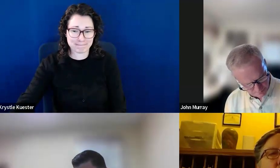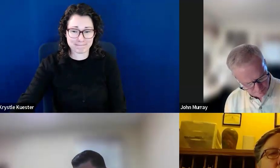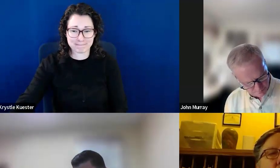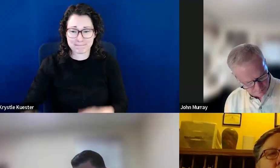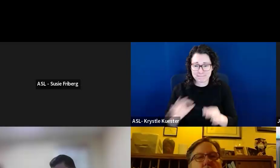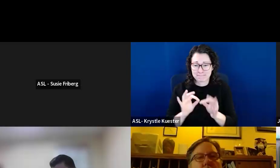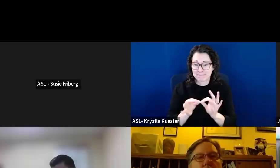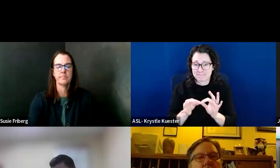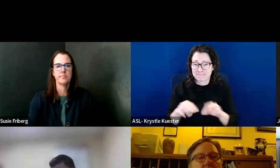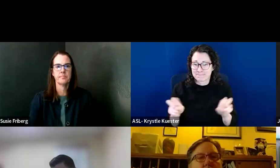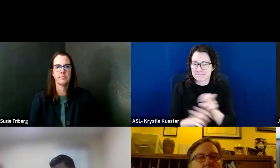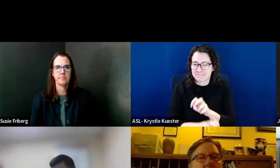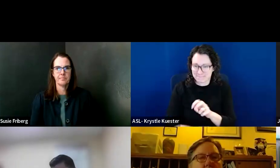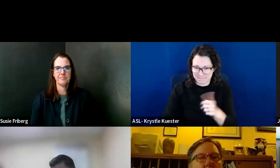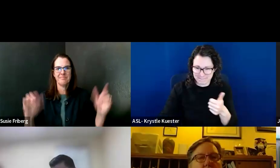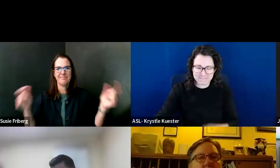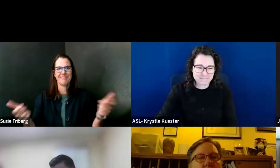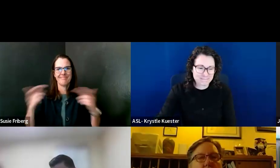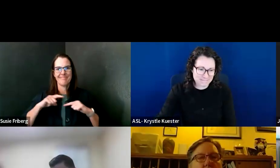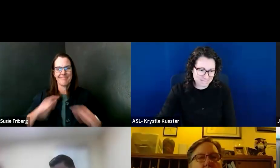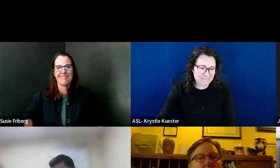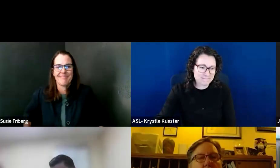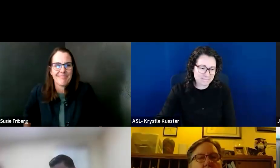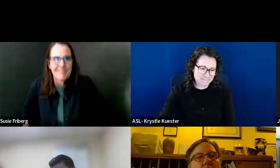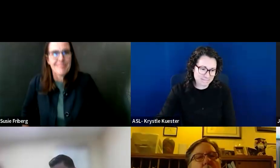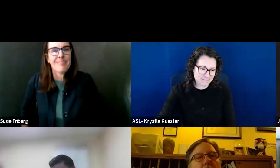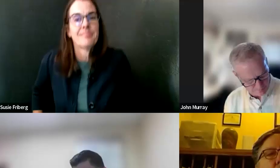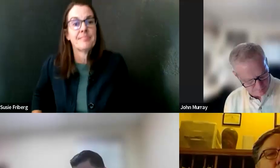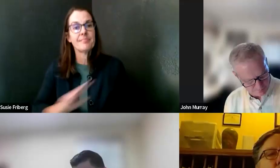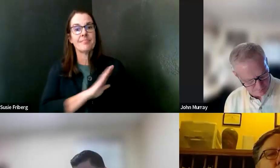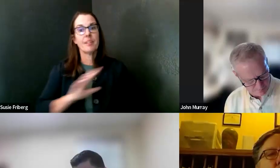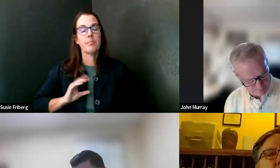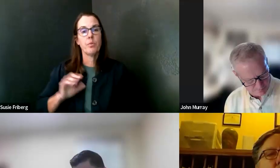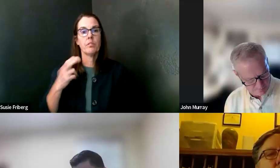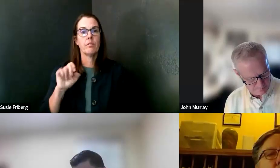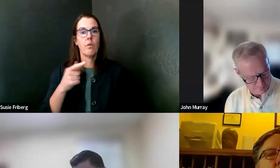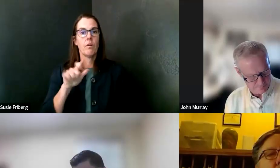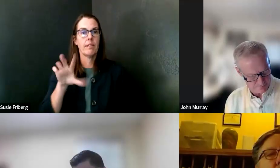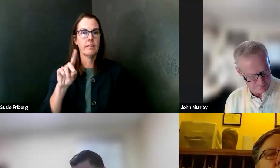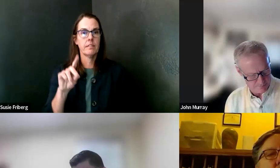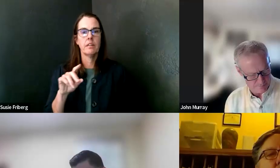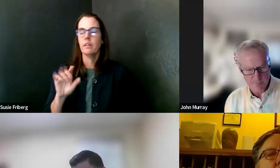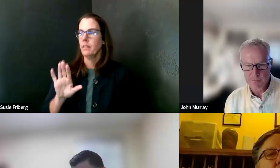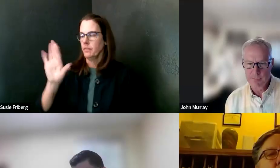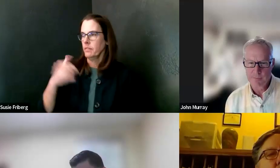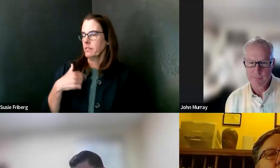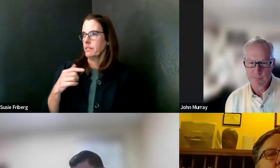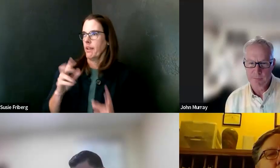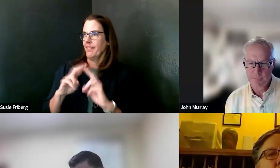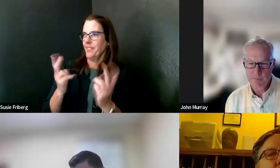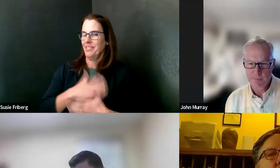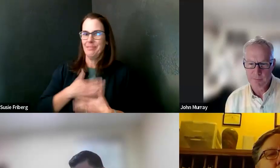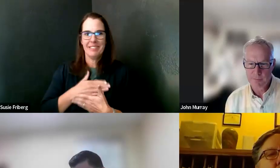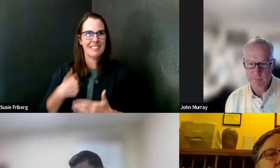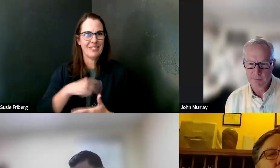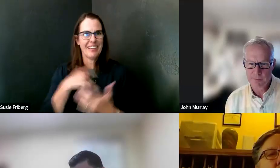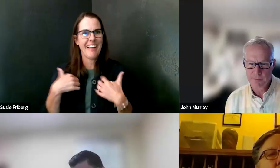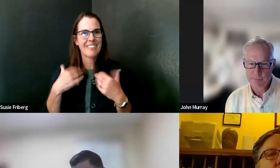Mr. Fischer. Um board member Hogland. Um I'm I'm very pleased that we have so many advocacy groups